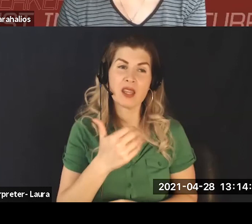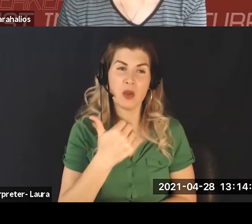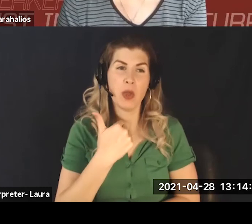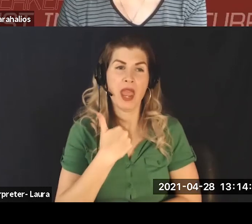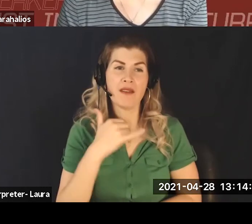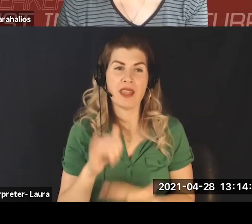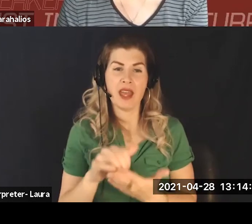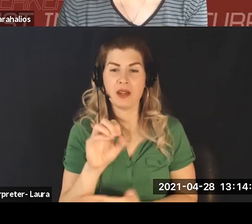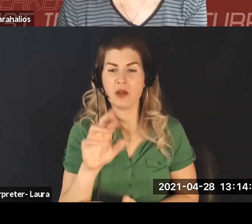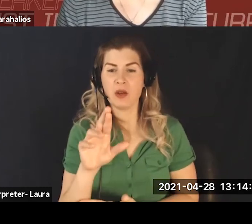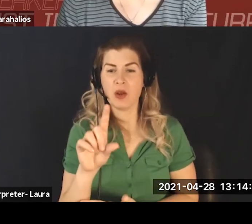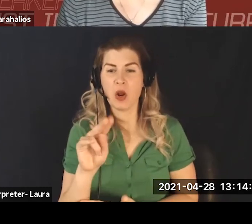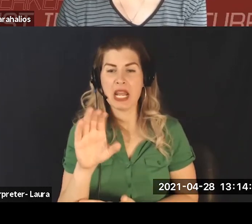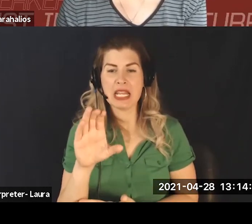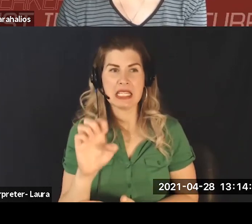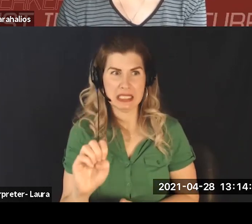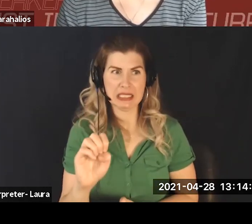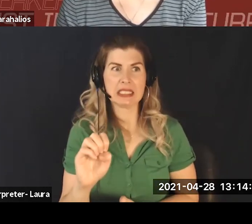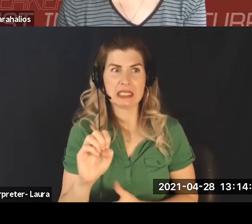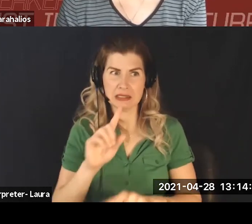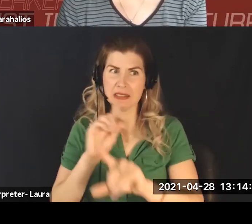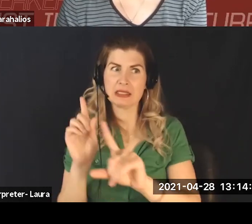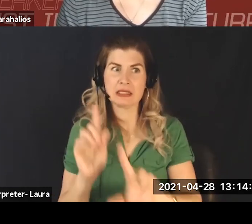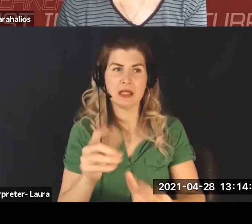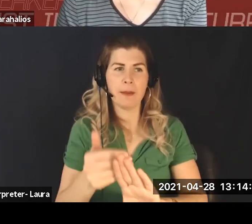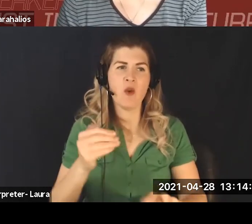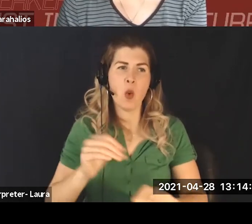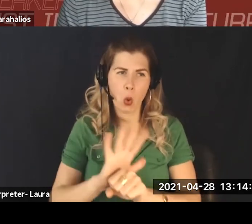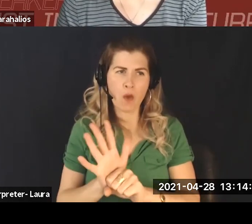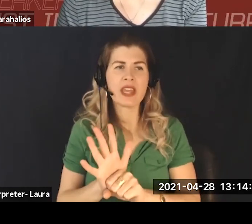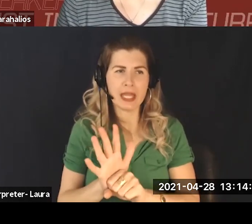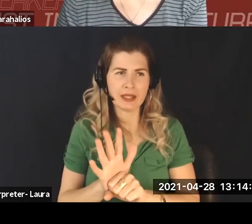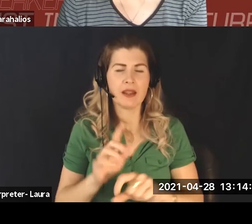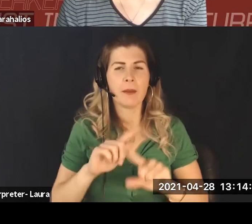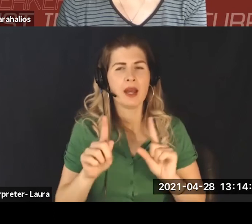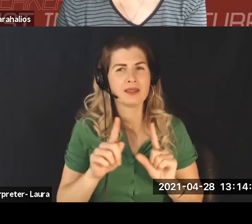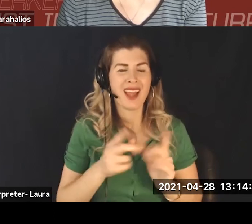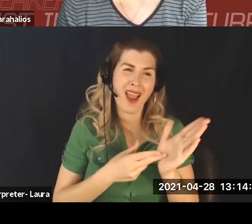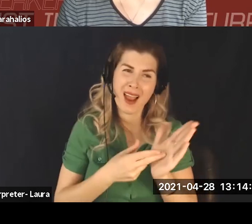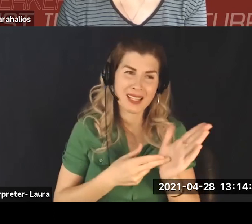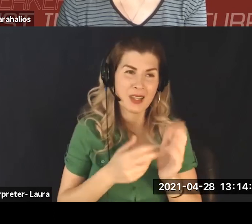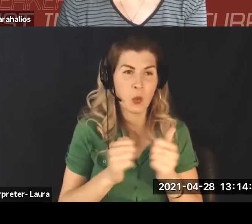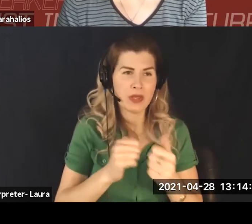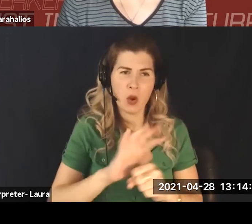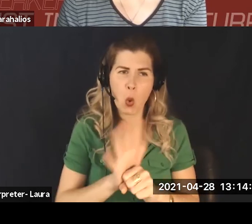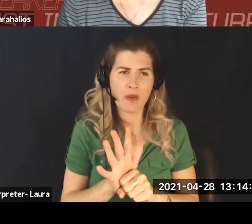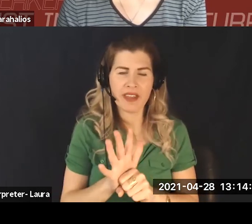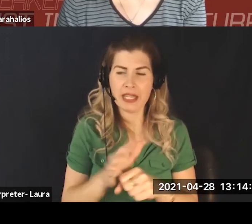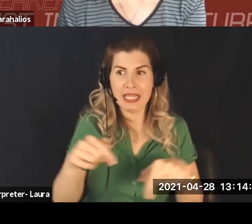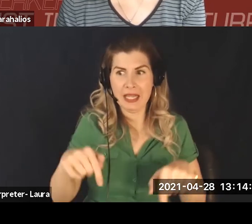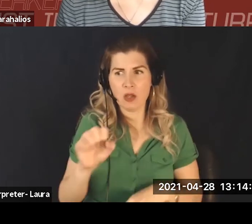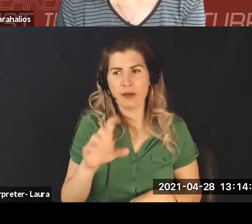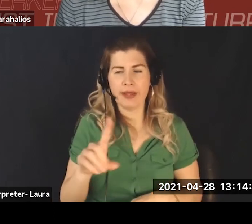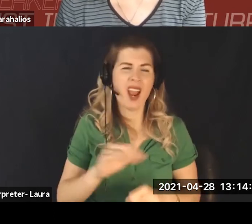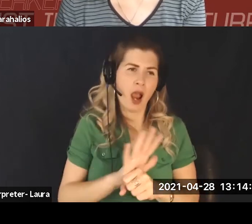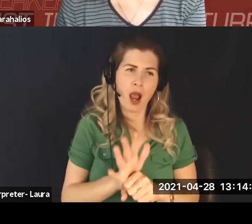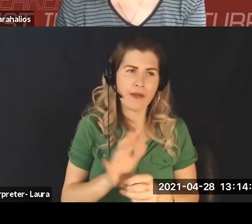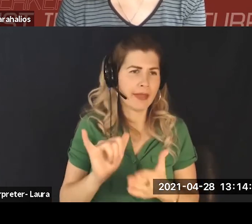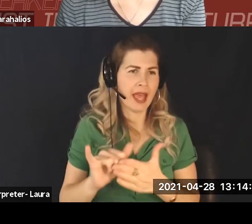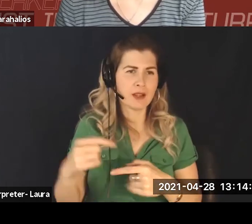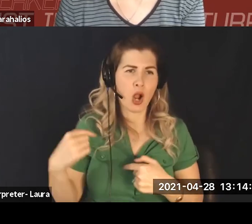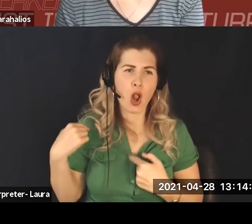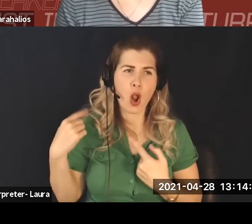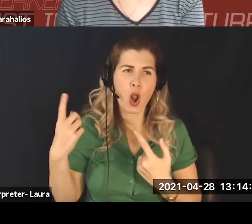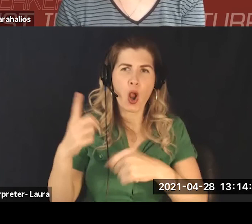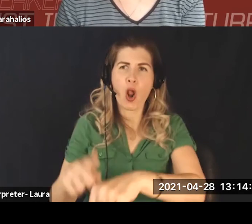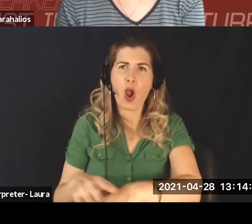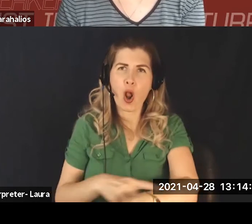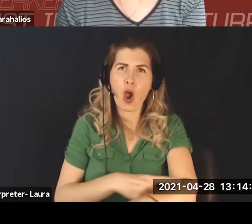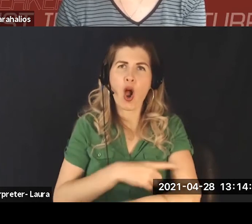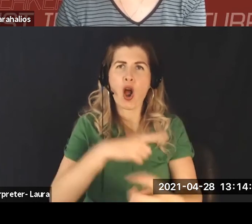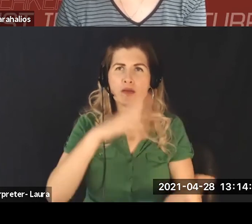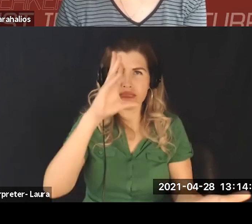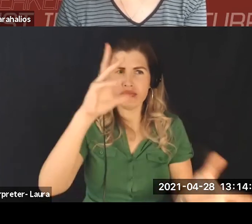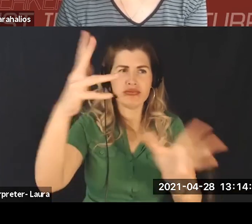Yeah, we're lucky that we got the ordinance kind of in before you know, before it happened but to be honest like also with Covina and you one of these has happened a lot in San Diego and he always kind of been this like long crisis to.